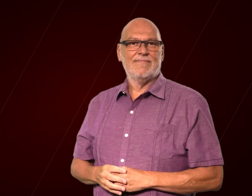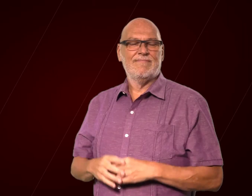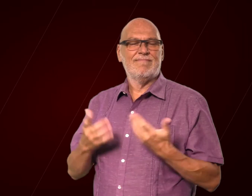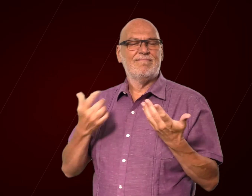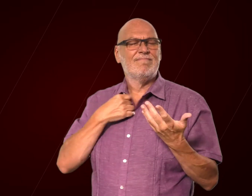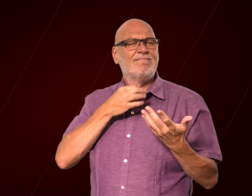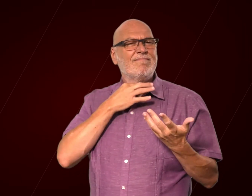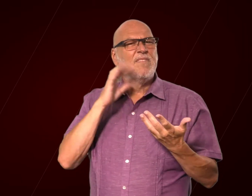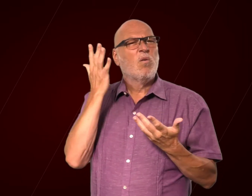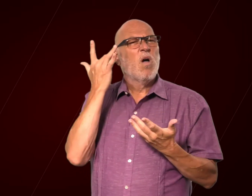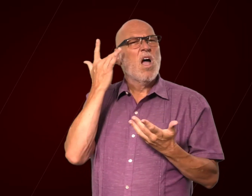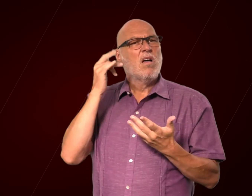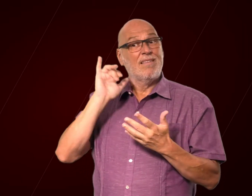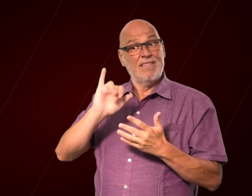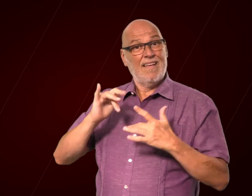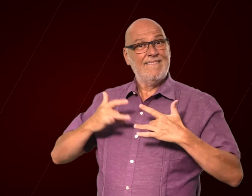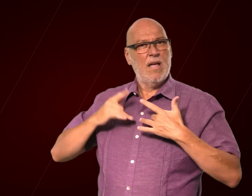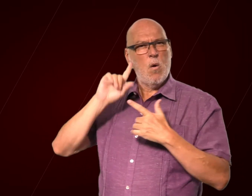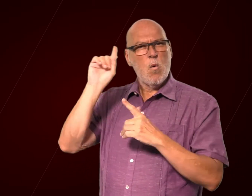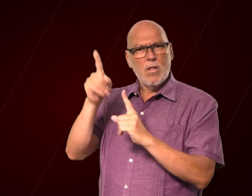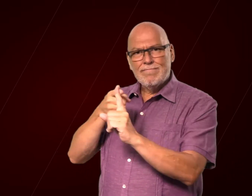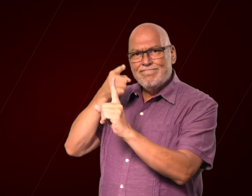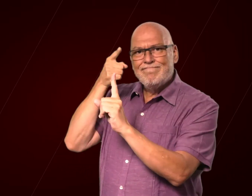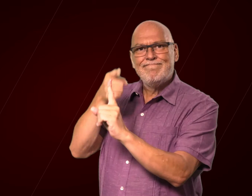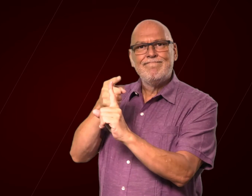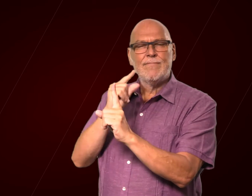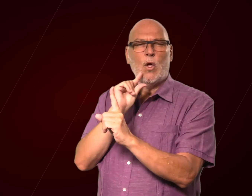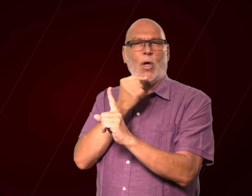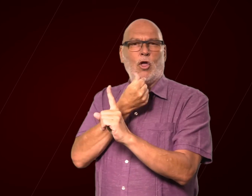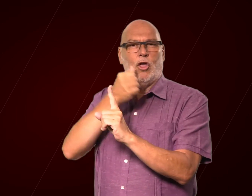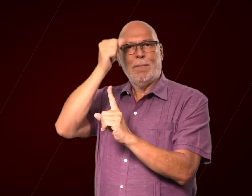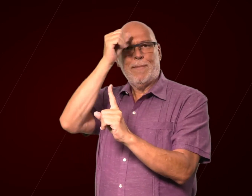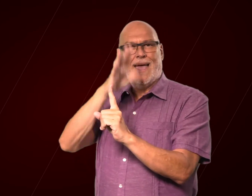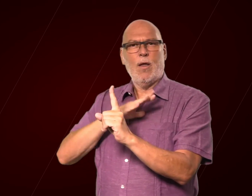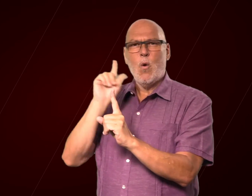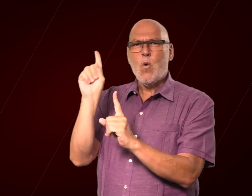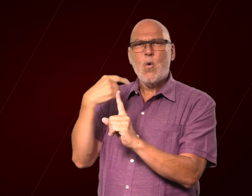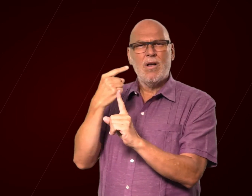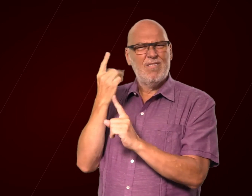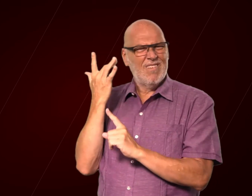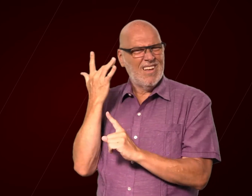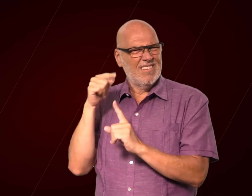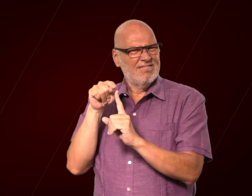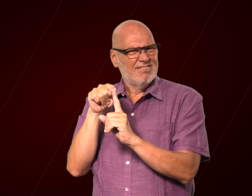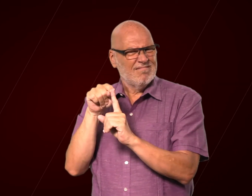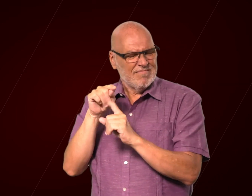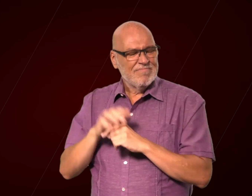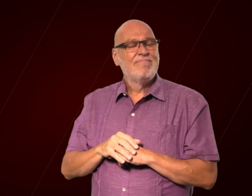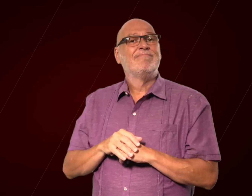[Anselmo]: Why is the event centred to queer men only?